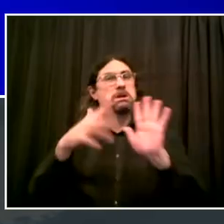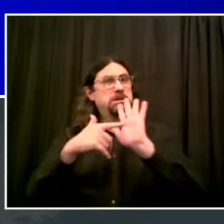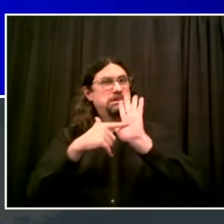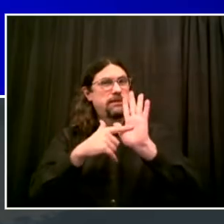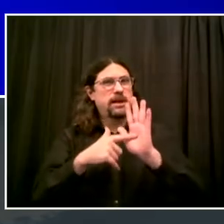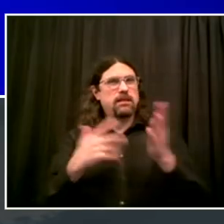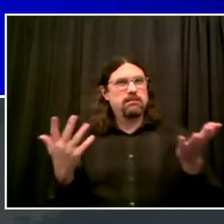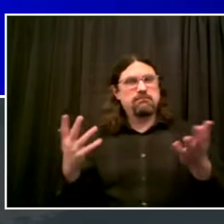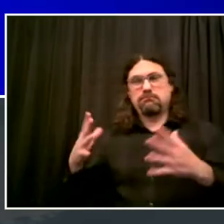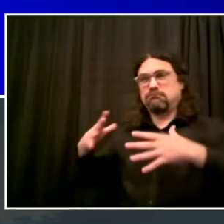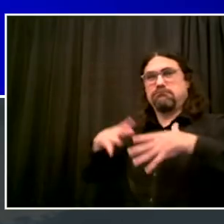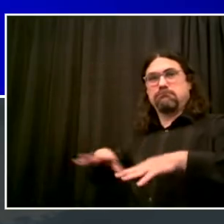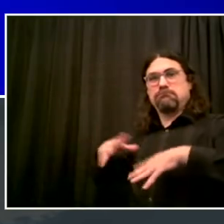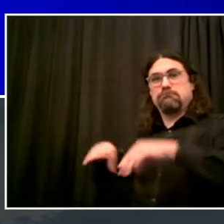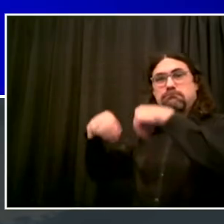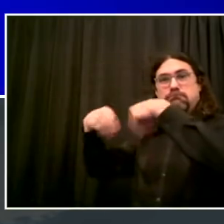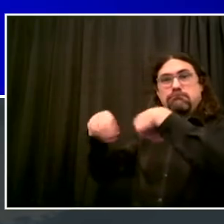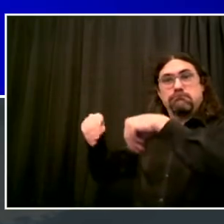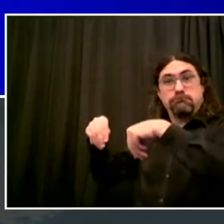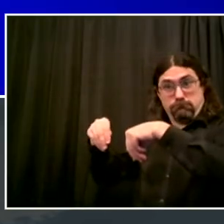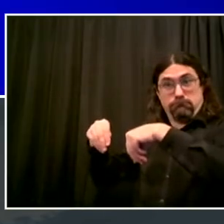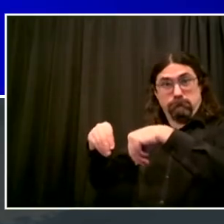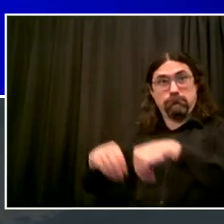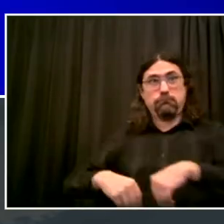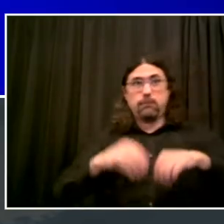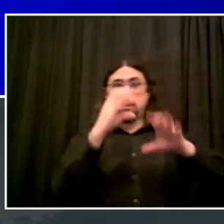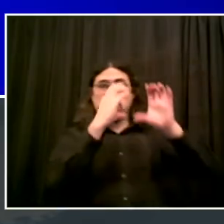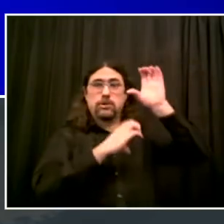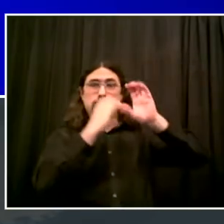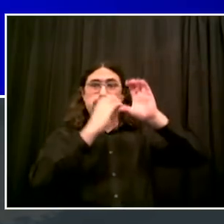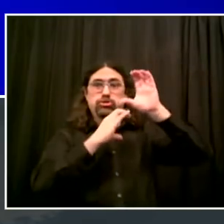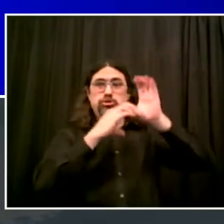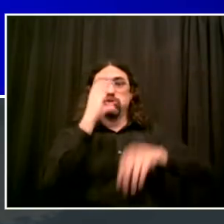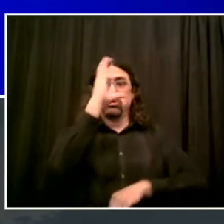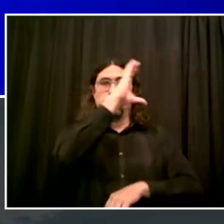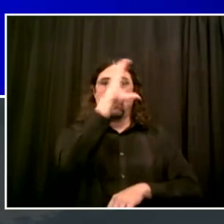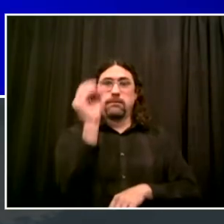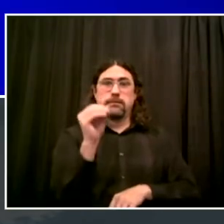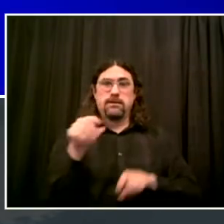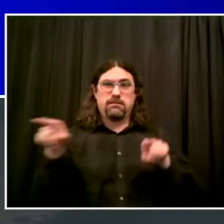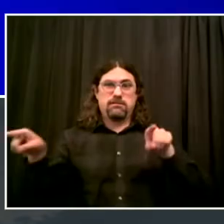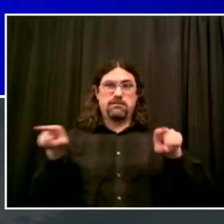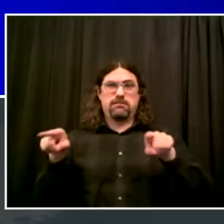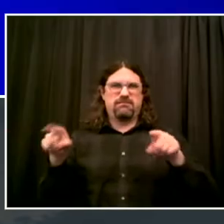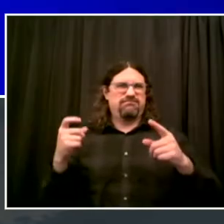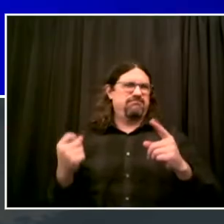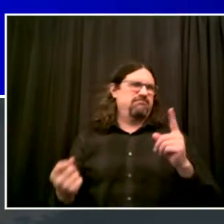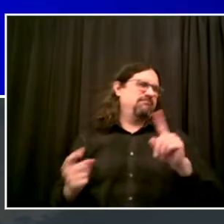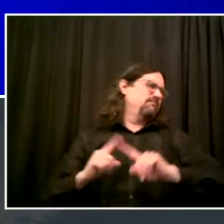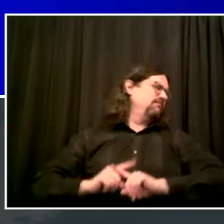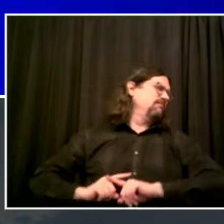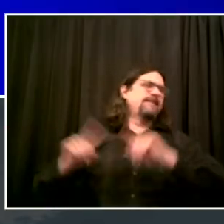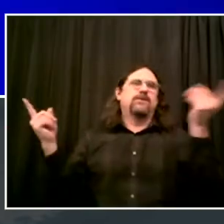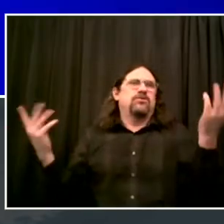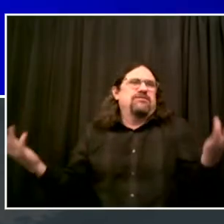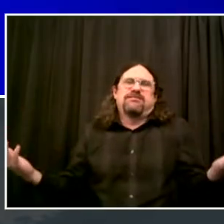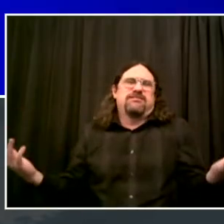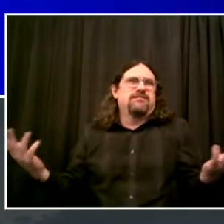THESE RULES. WT HAYOU DO AT A CLOTHING STORE WILL BE DIFFERENT THAN ON A CONSTRUCTION SITE.